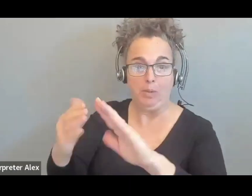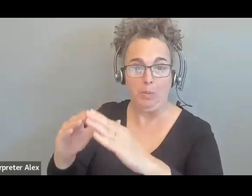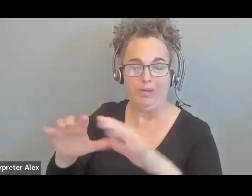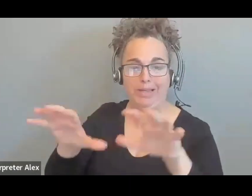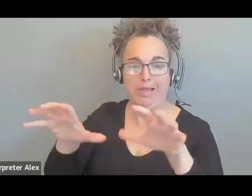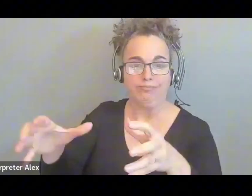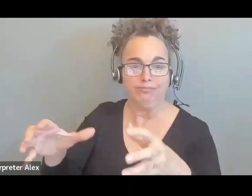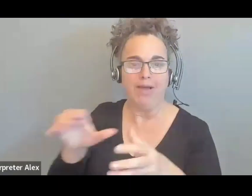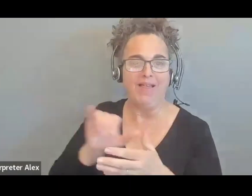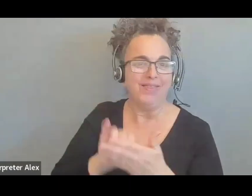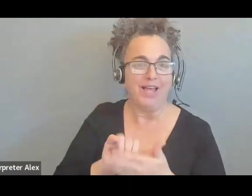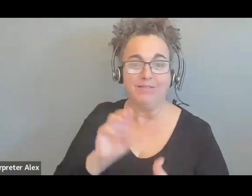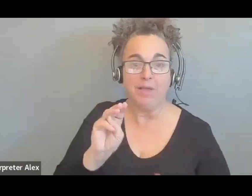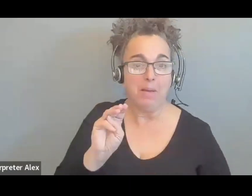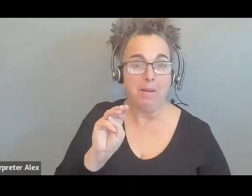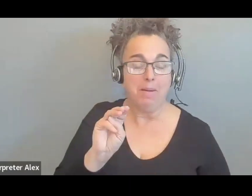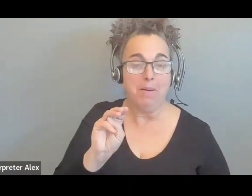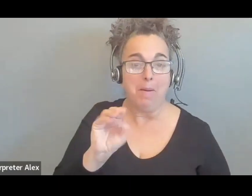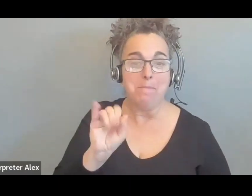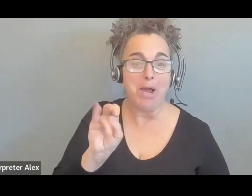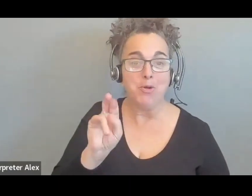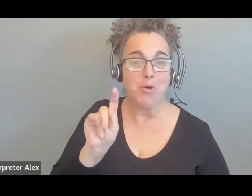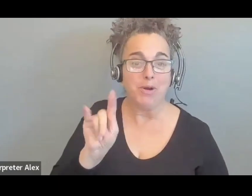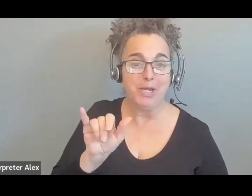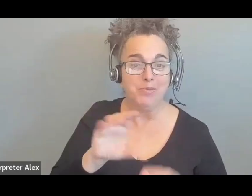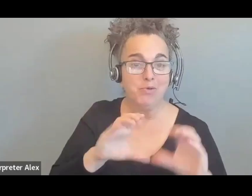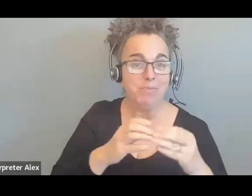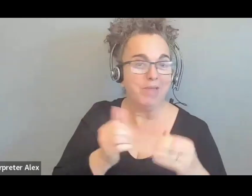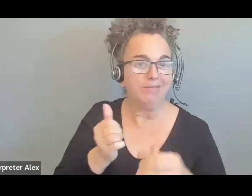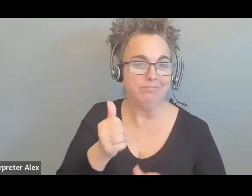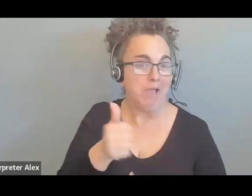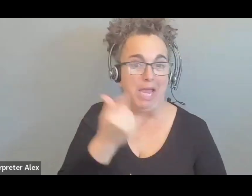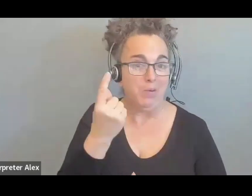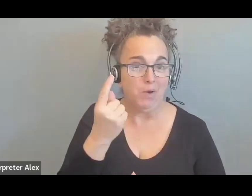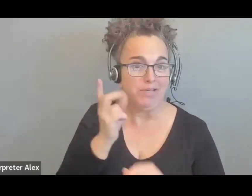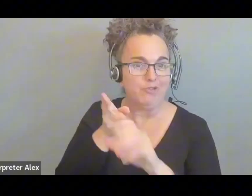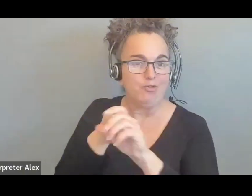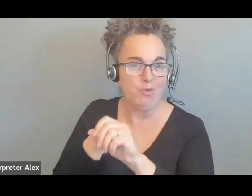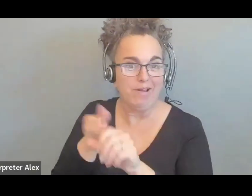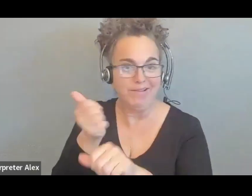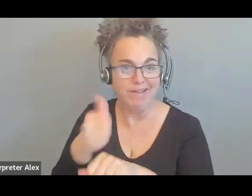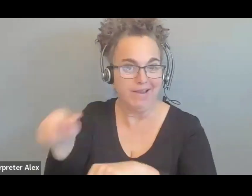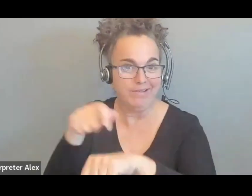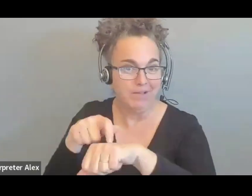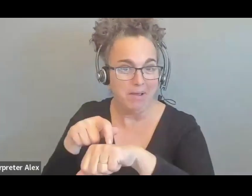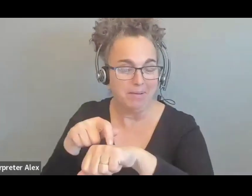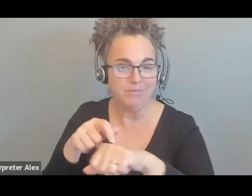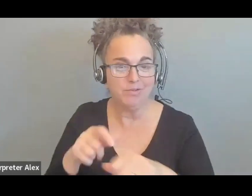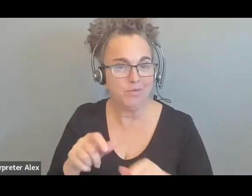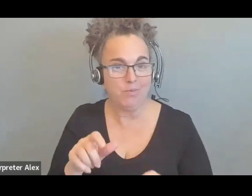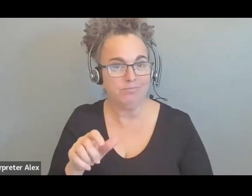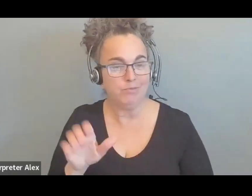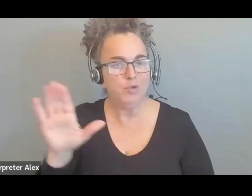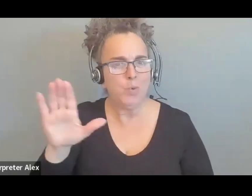that you can join at any point in your life. And so being accessible however you can be is like,